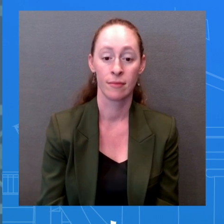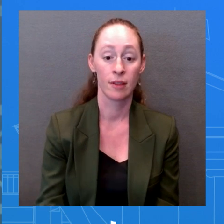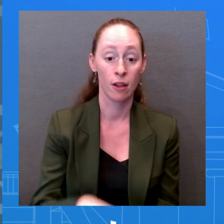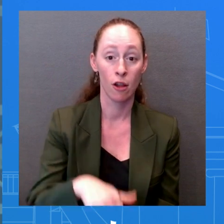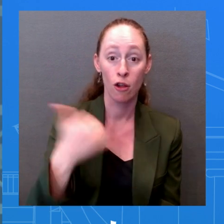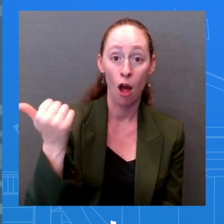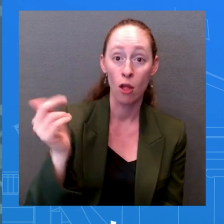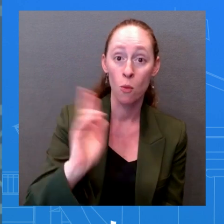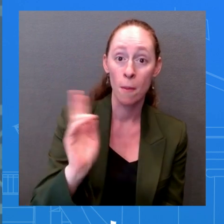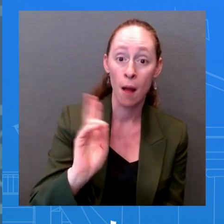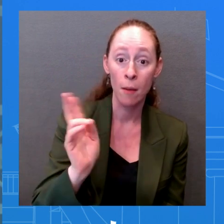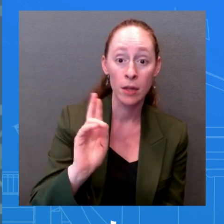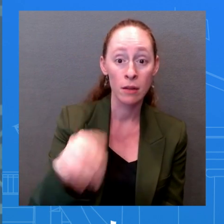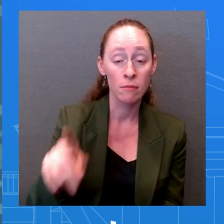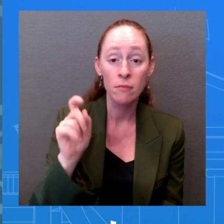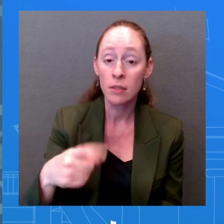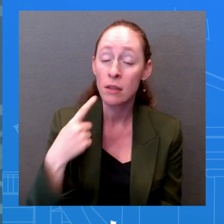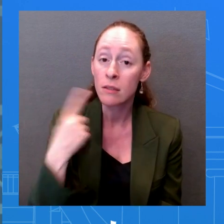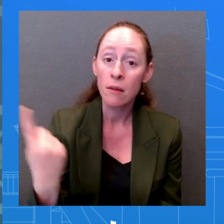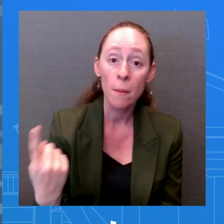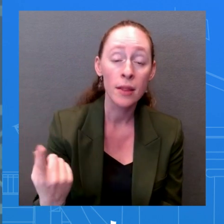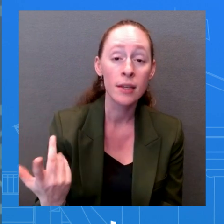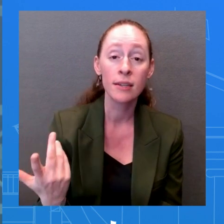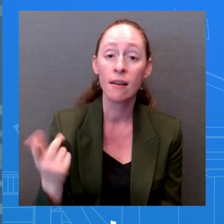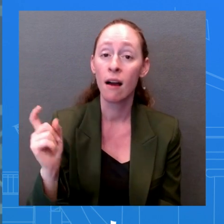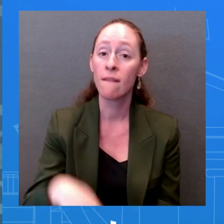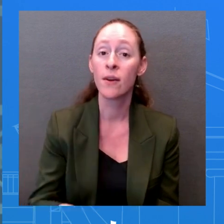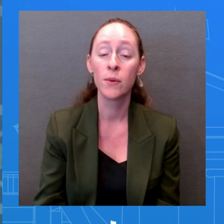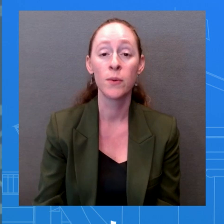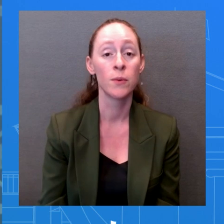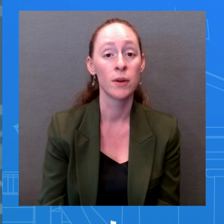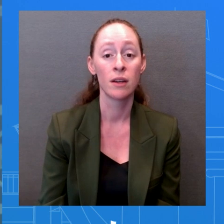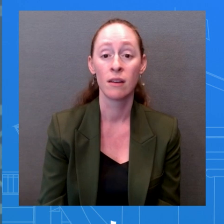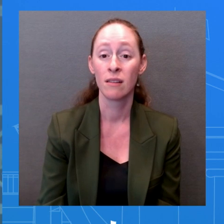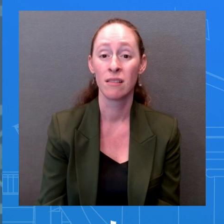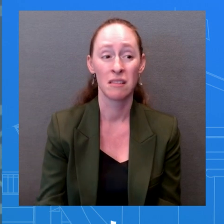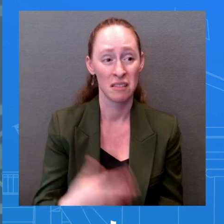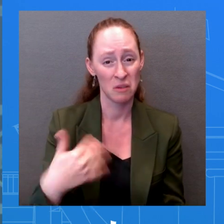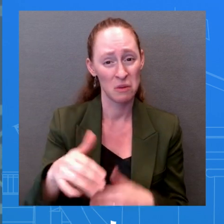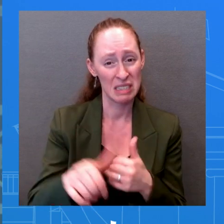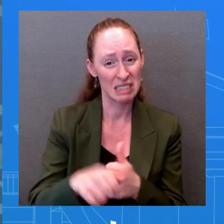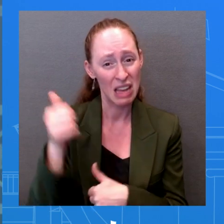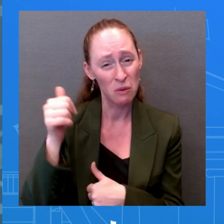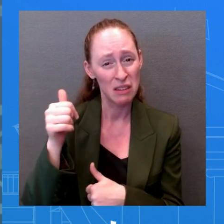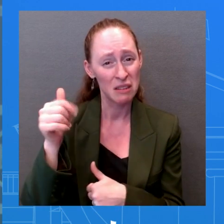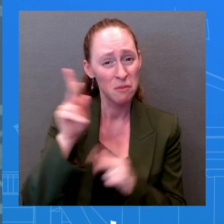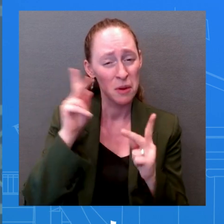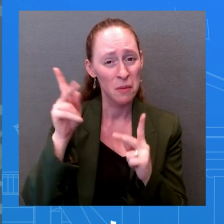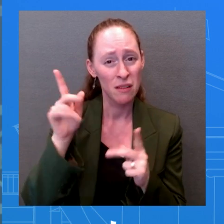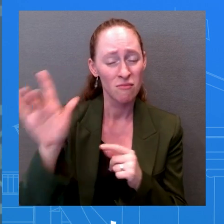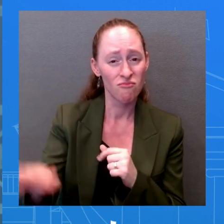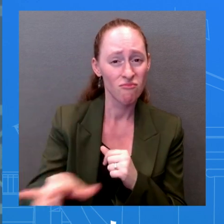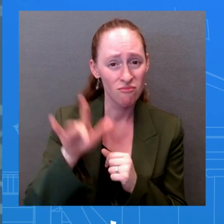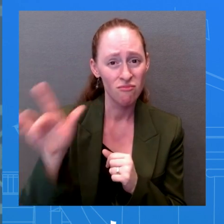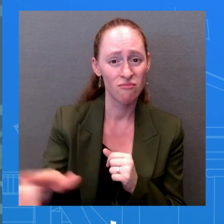It is -- it is endangering people's lives. It is inhumane. It is taking away people's dignity,